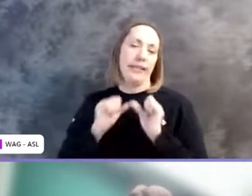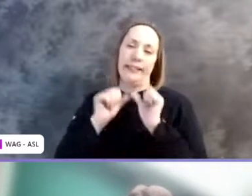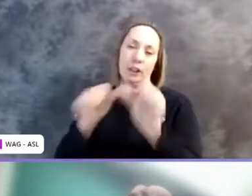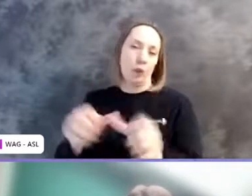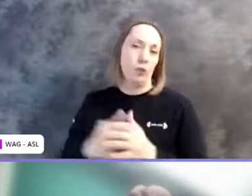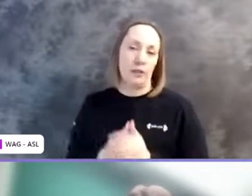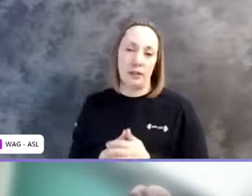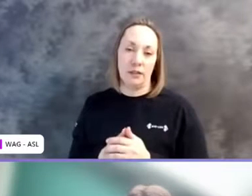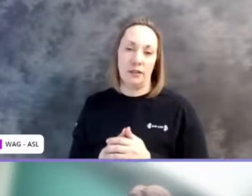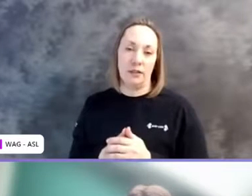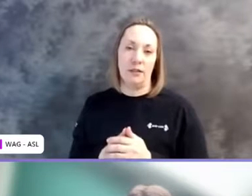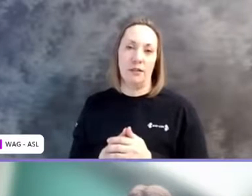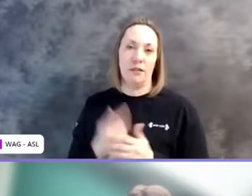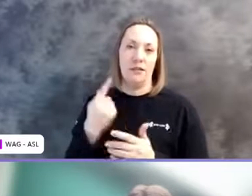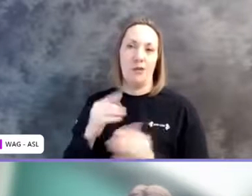measure progress, how do we scale it and do that